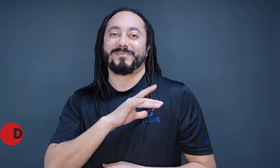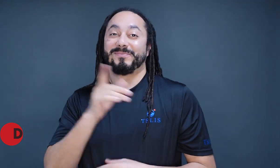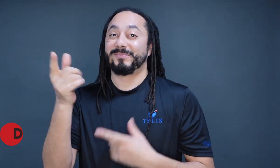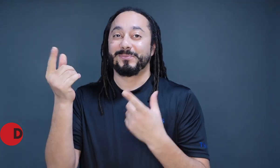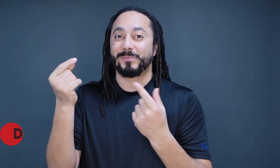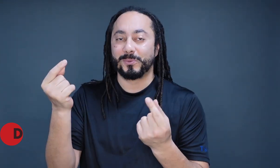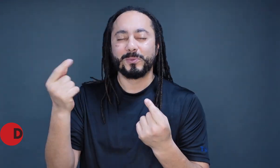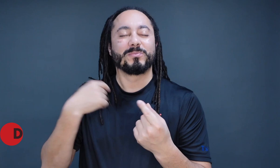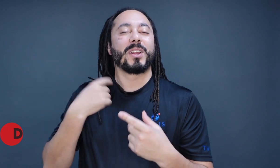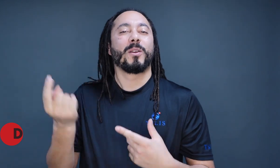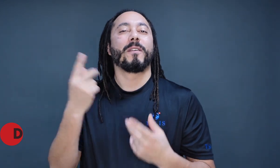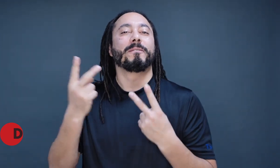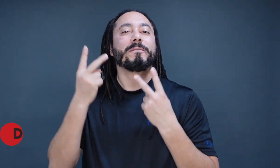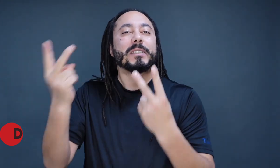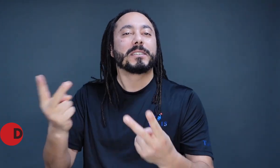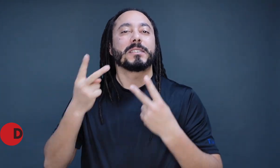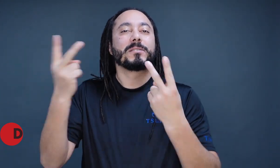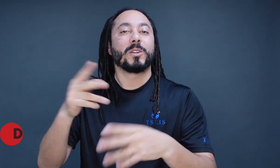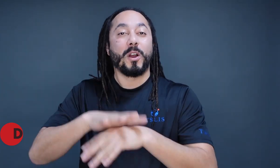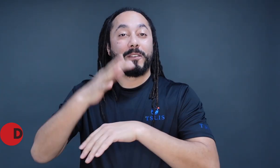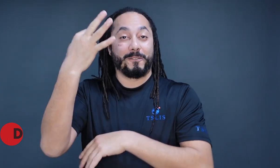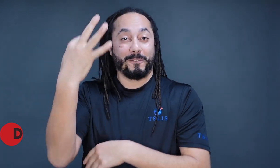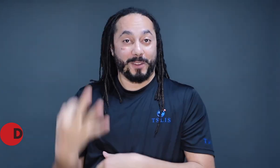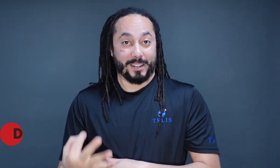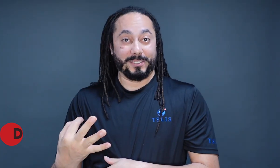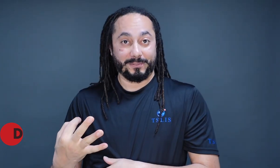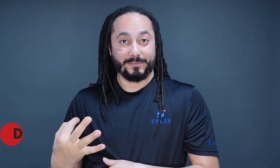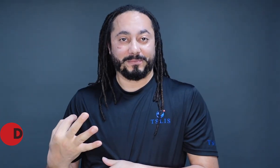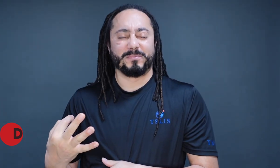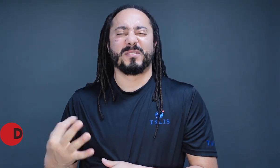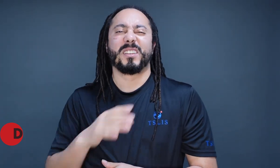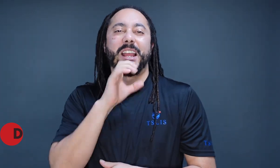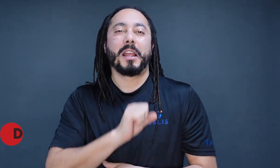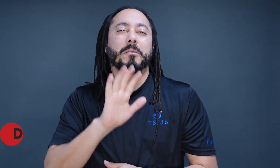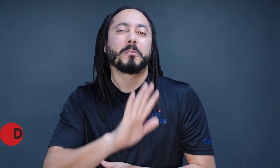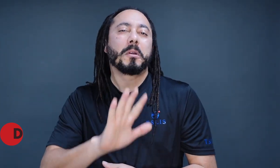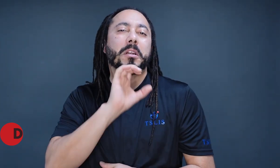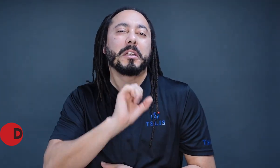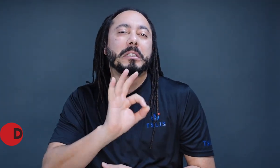It was awesome. I would visit her every Friday by taking